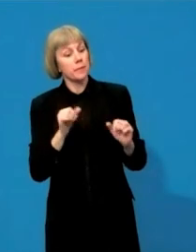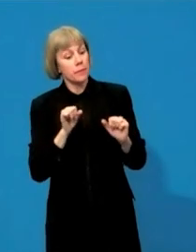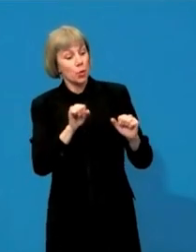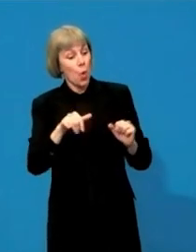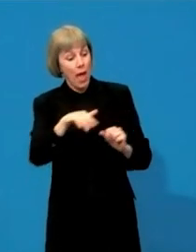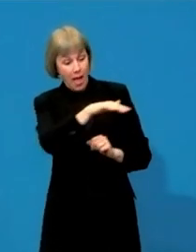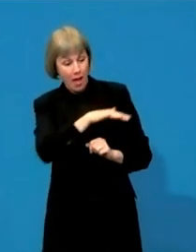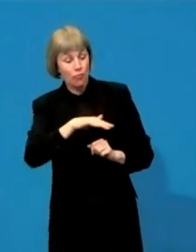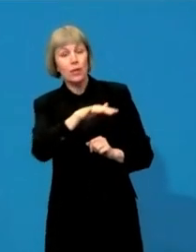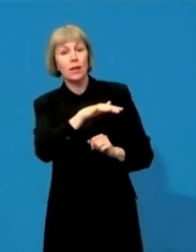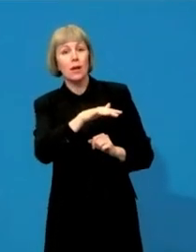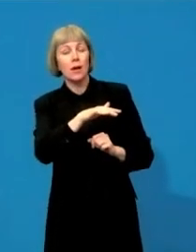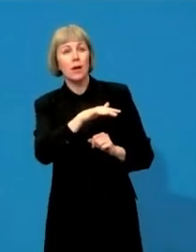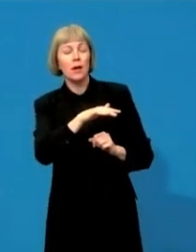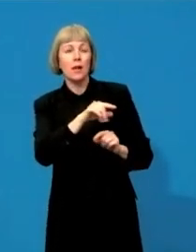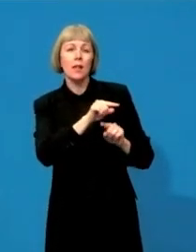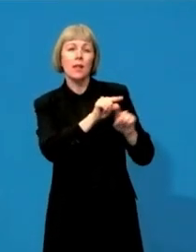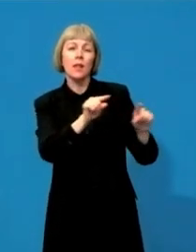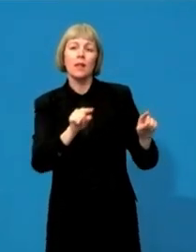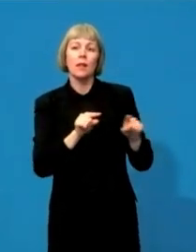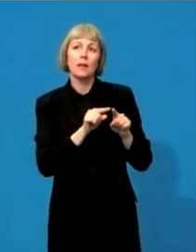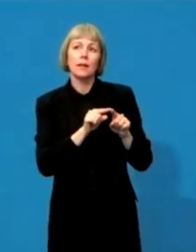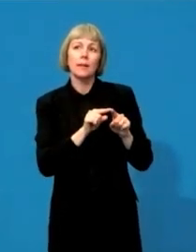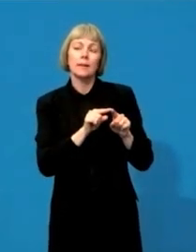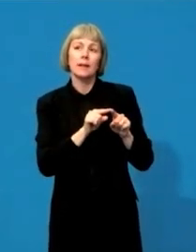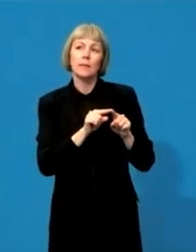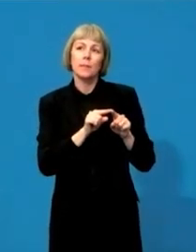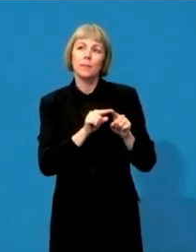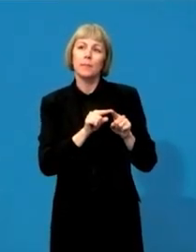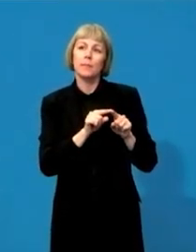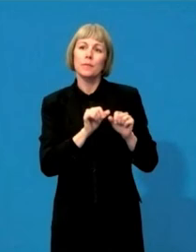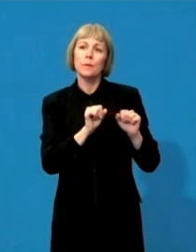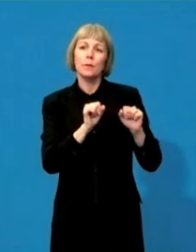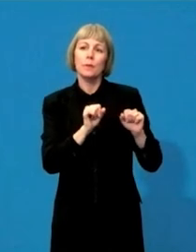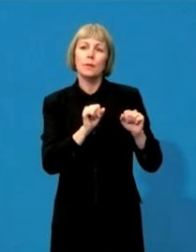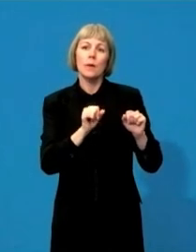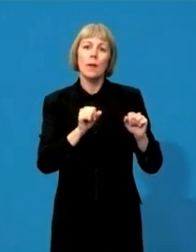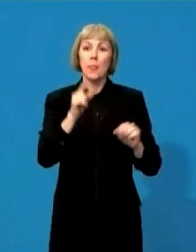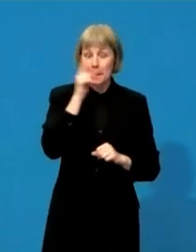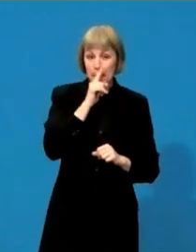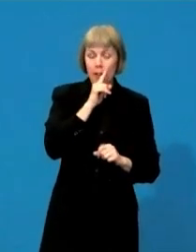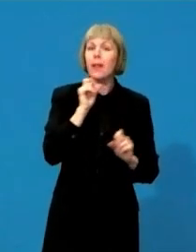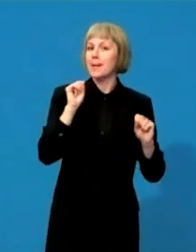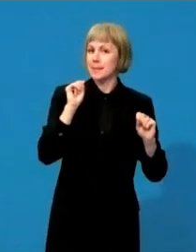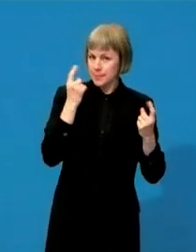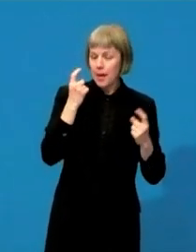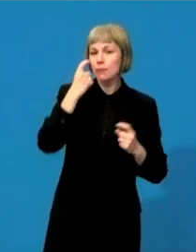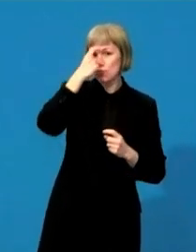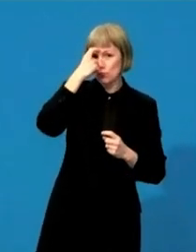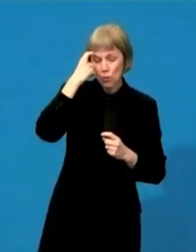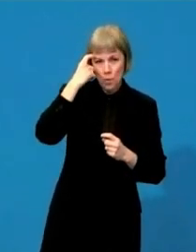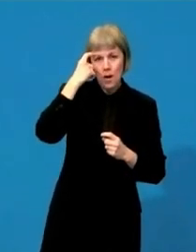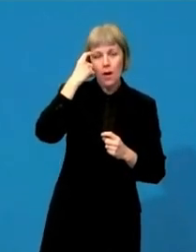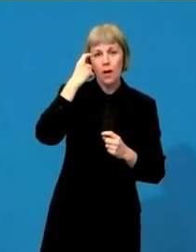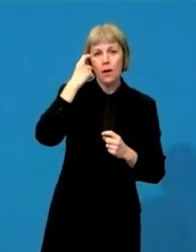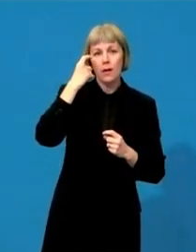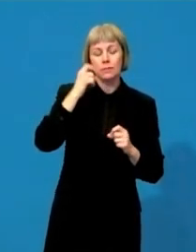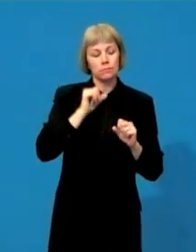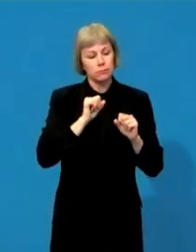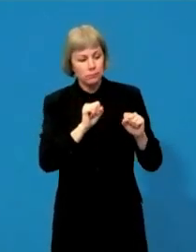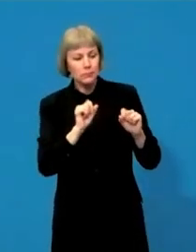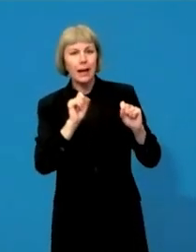understanding of - of trauma but also of disabilities coming through because